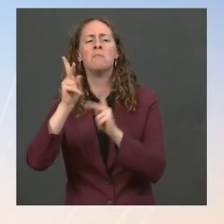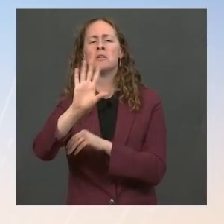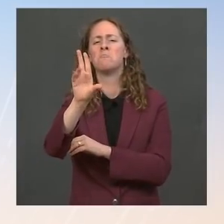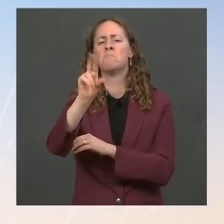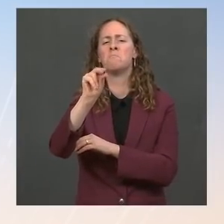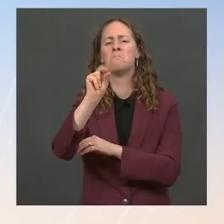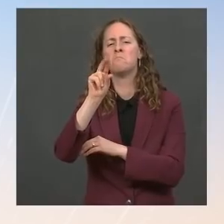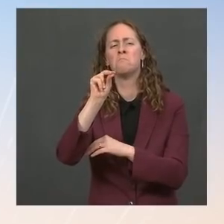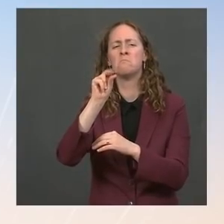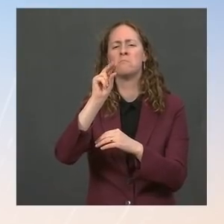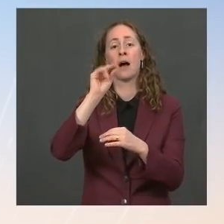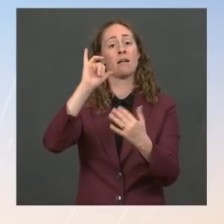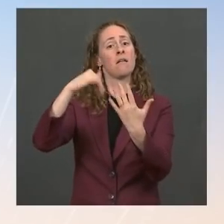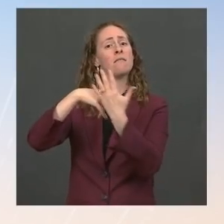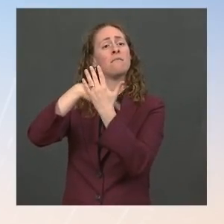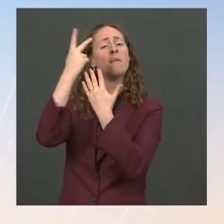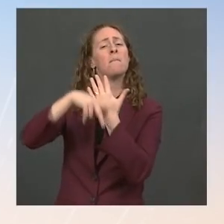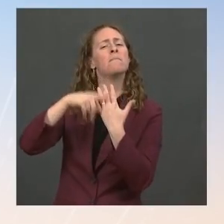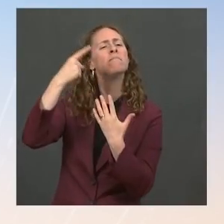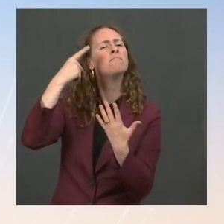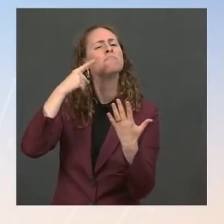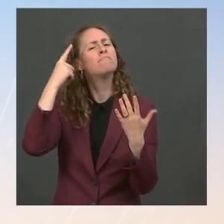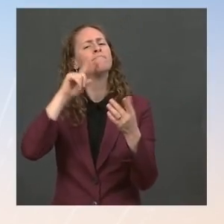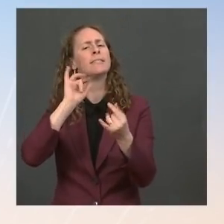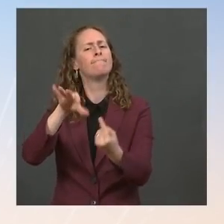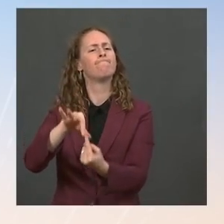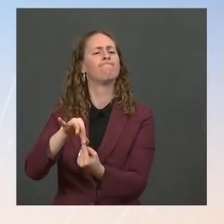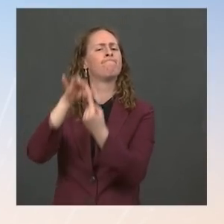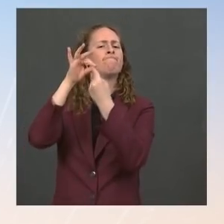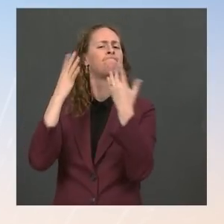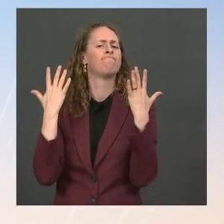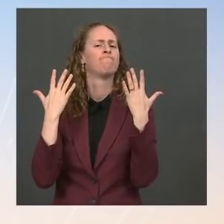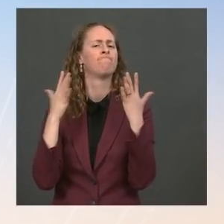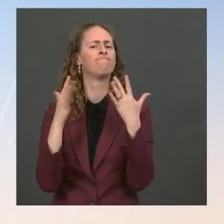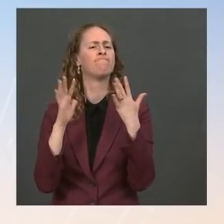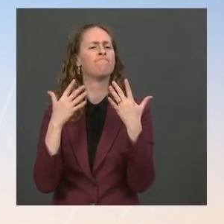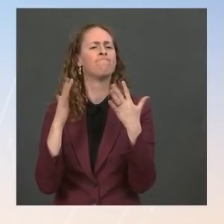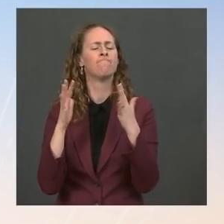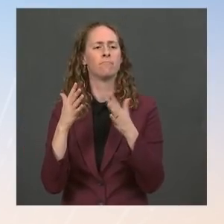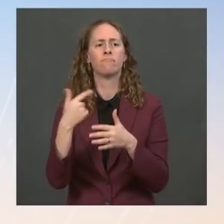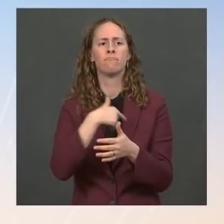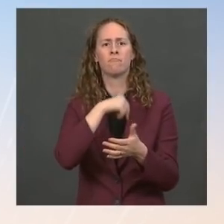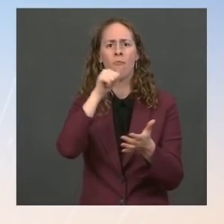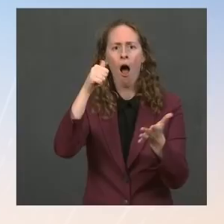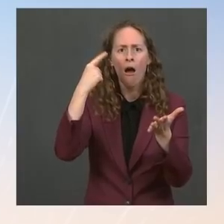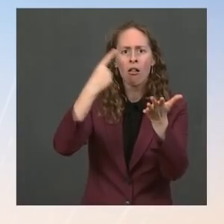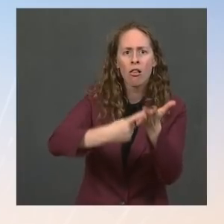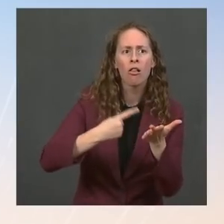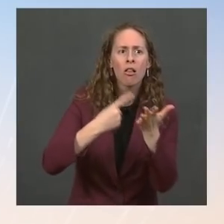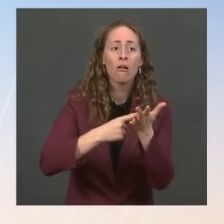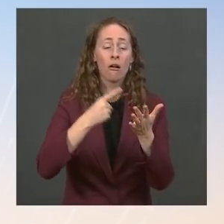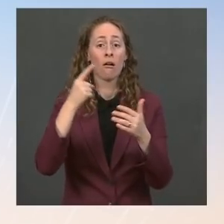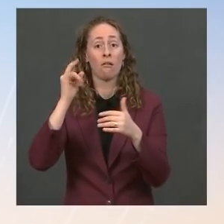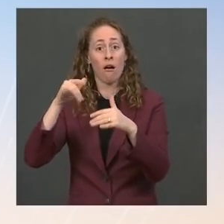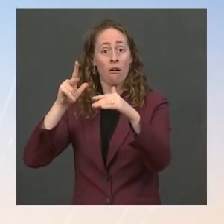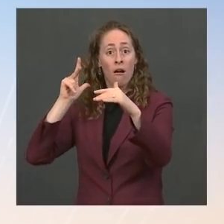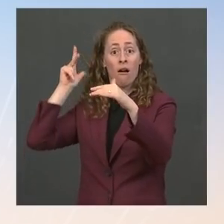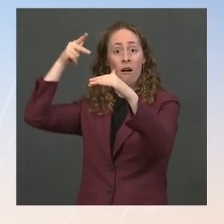As many of you know and have followed this closely, we're not talking about nuclear-armed submarines. I know you're asking me about enriched uranium --